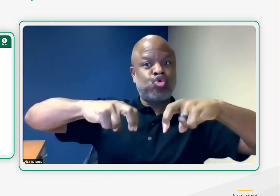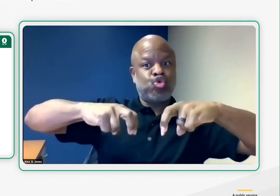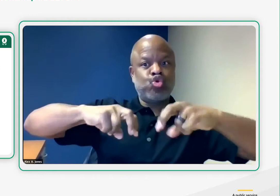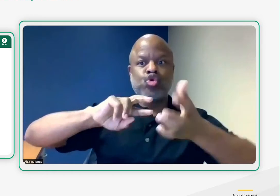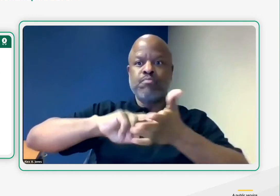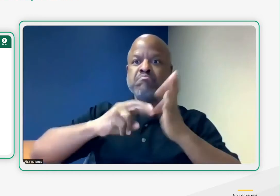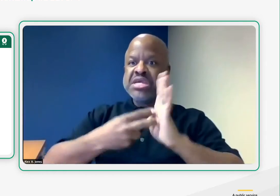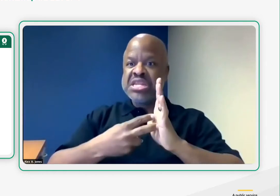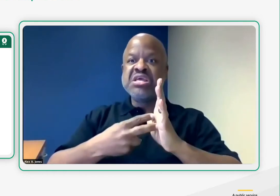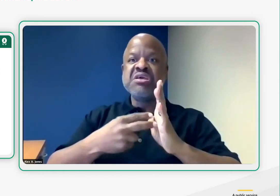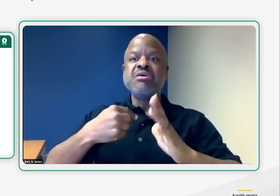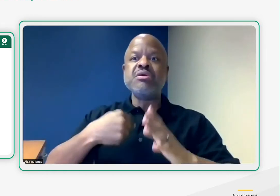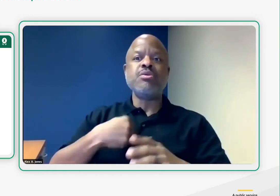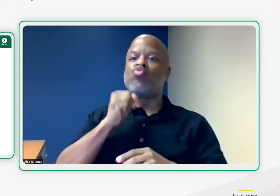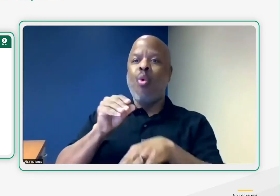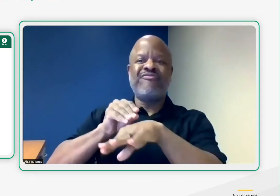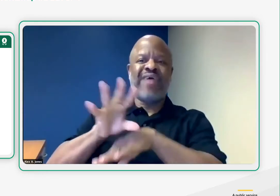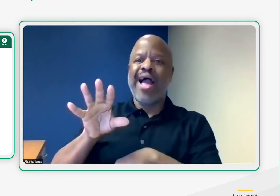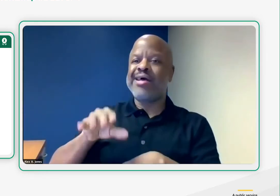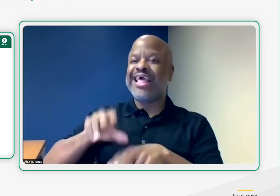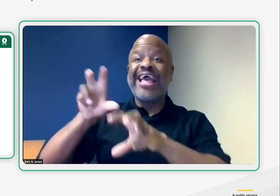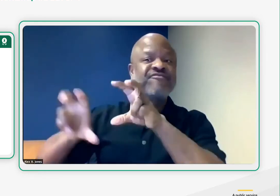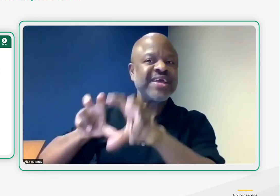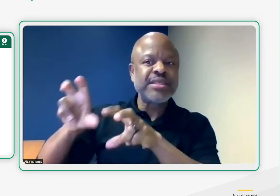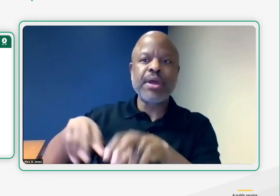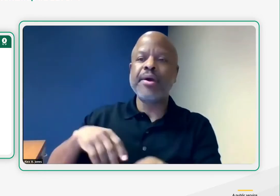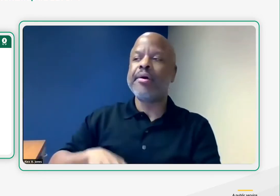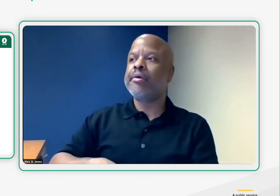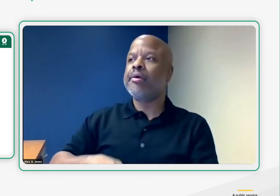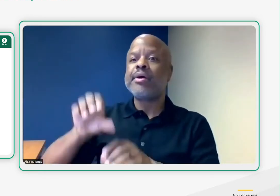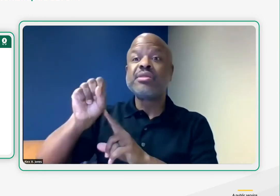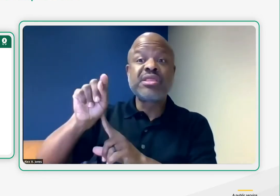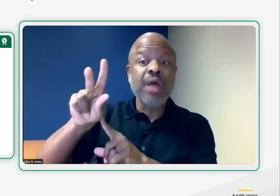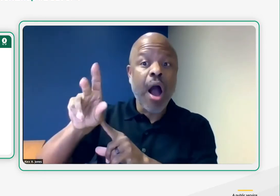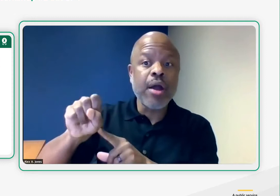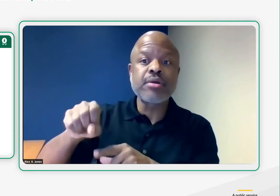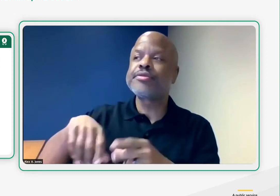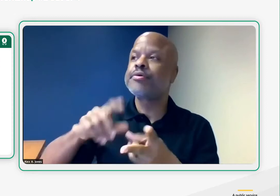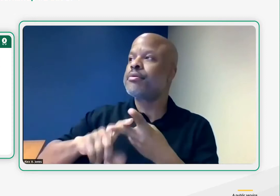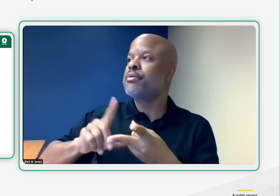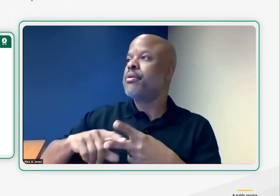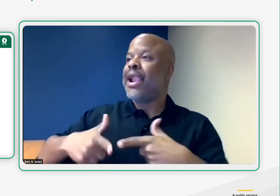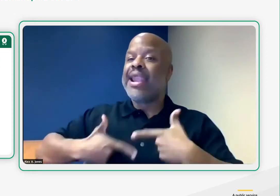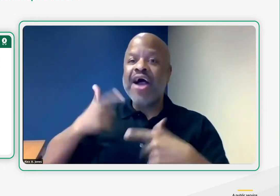Now, what this means is that I do not provide advice for investments necessarily, or life